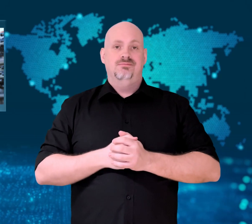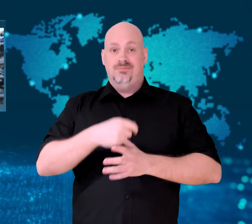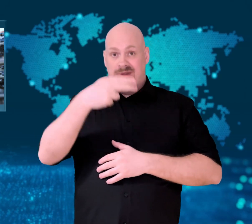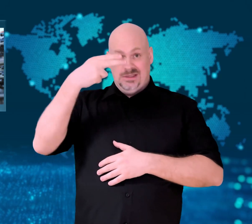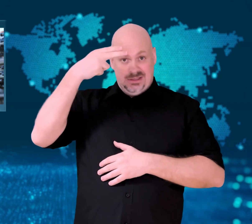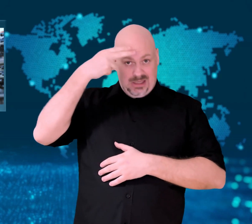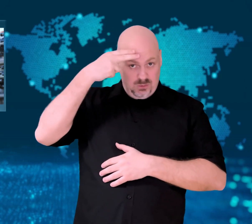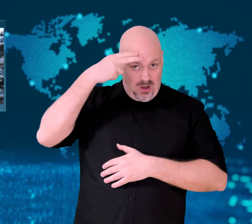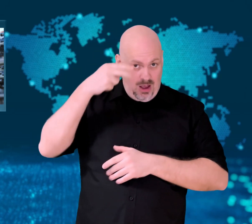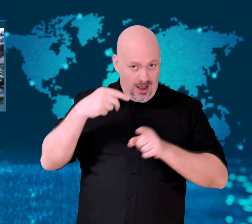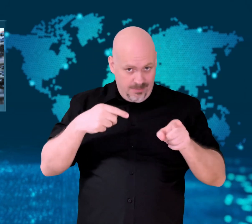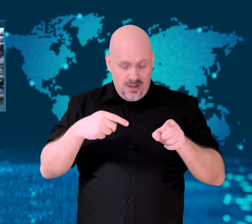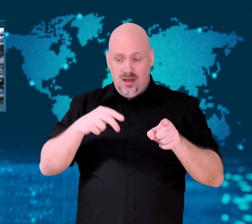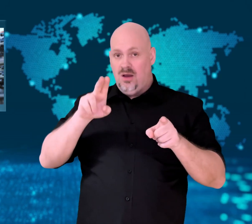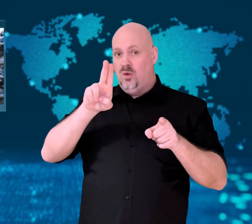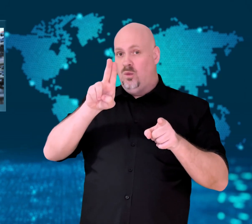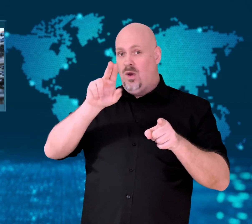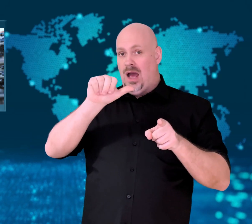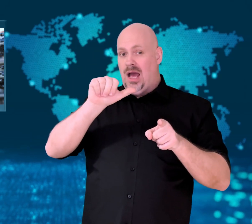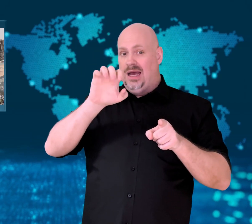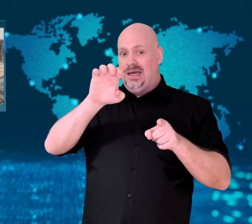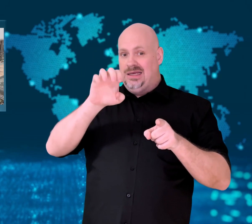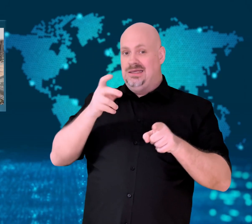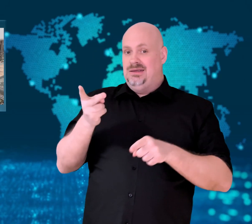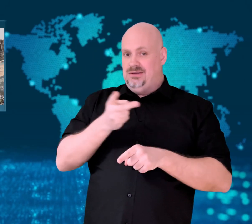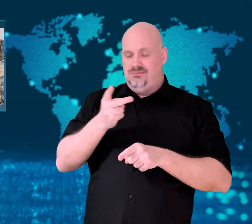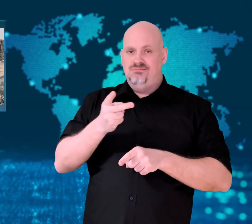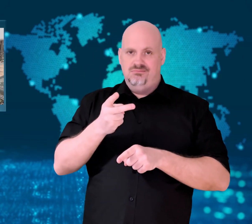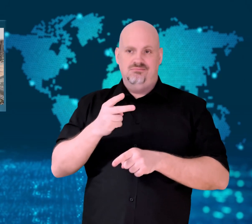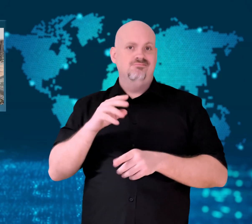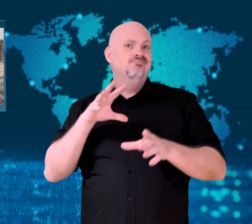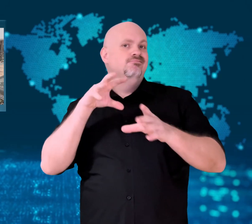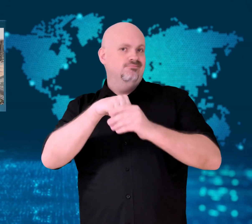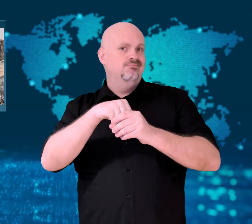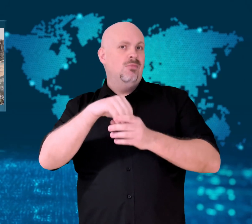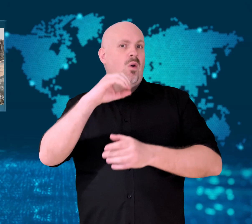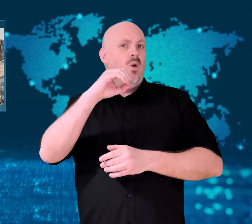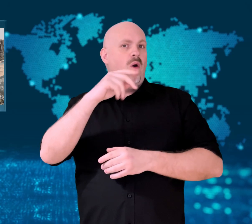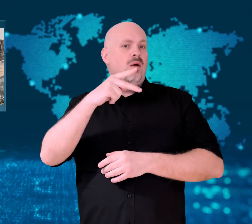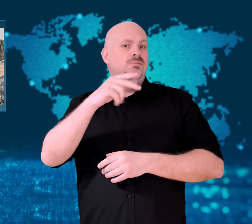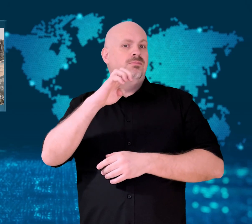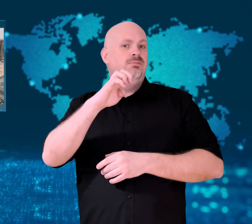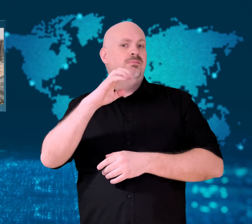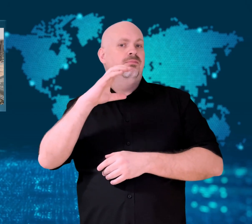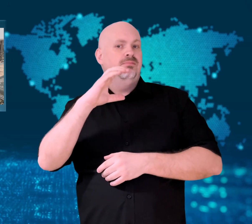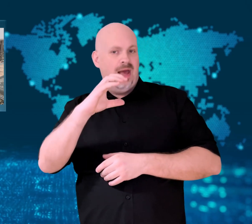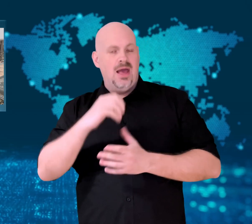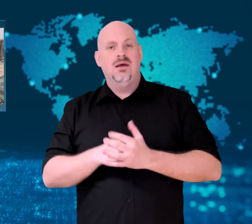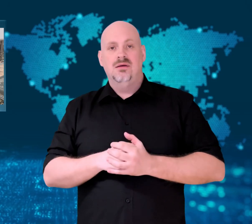Both Saudi Arabia and the UAE are two OPEC members